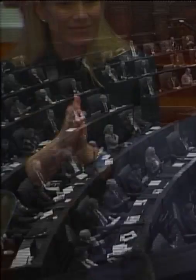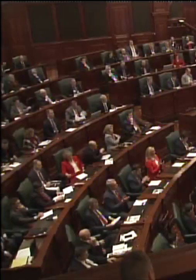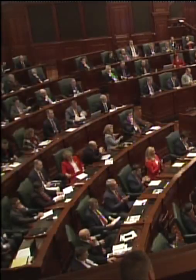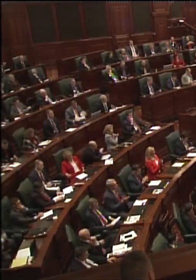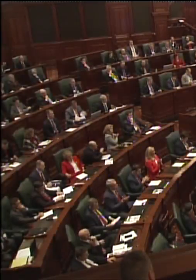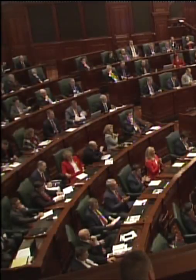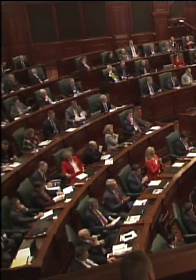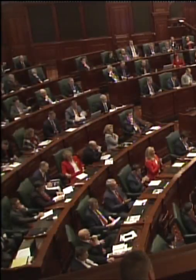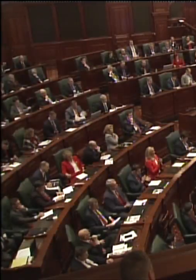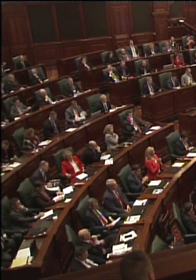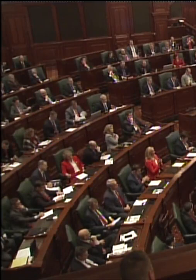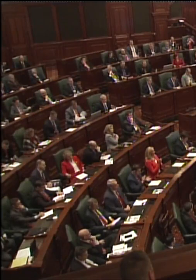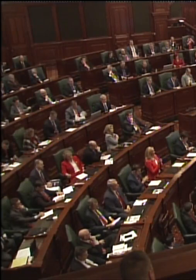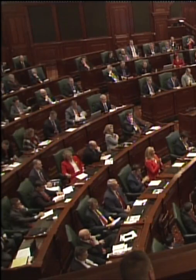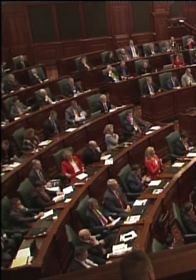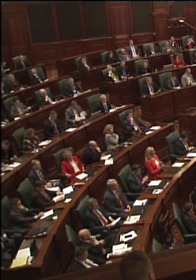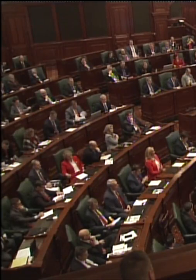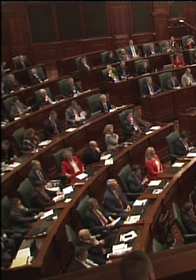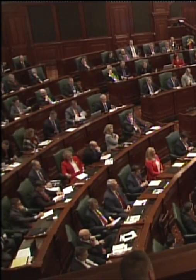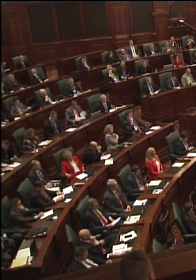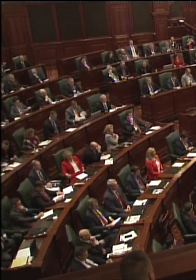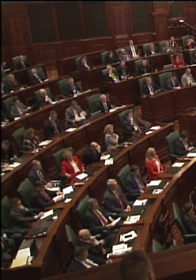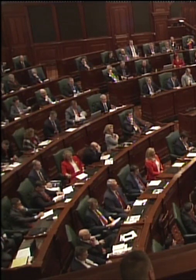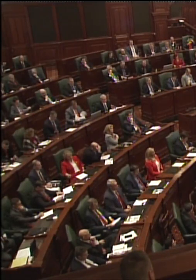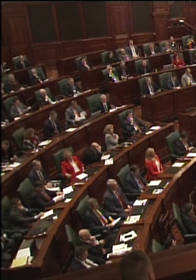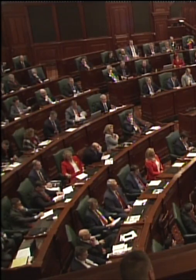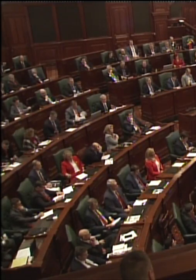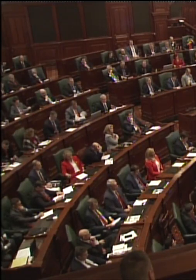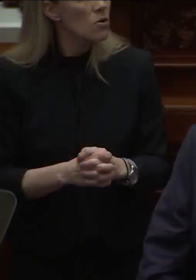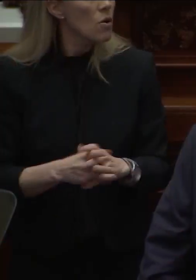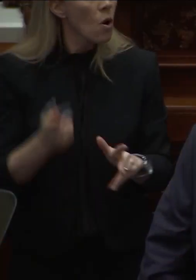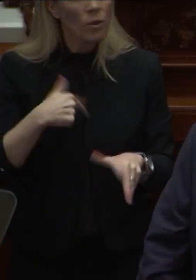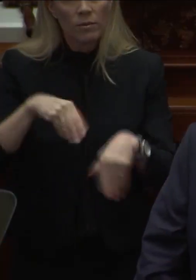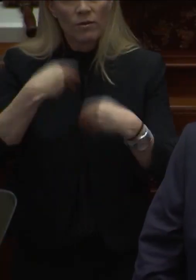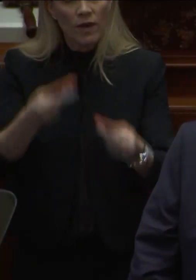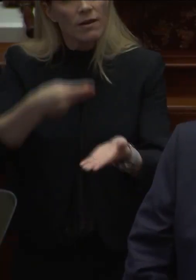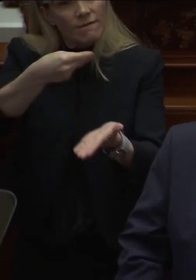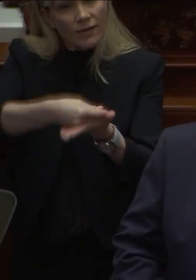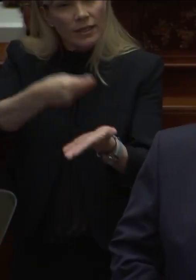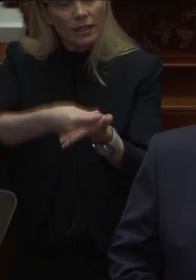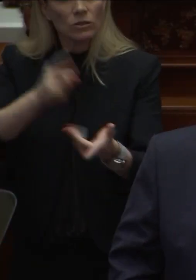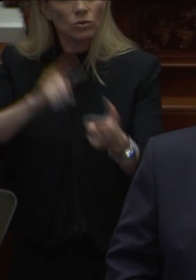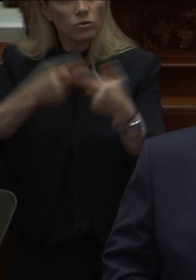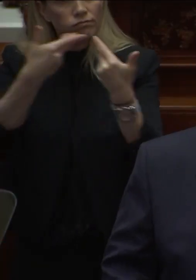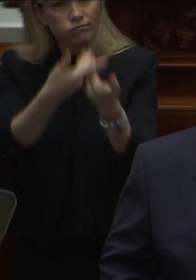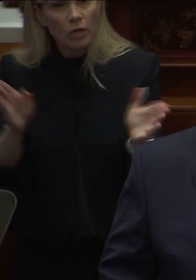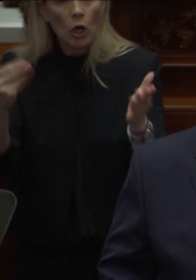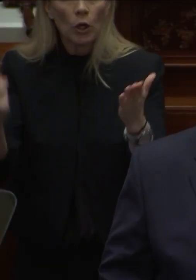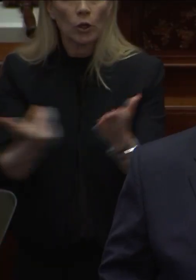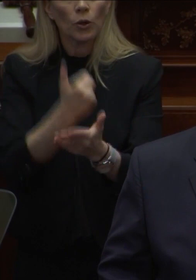WE INCREASE INCOME ELIGIBILITY THRESHOLD TO THE CHILD CARE ASSISTANCE PROGRAM WHICH WILL